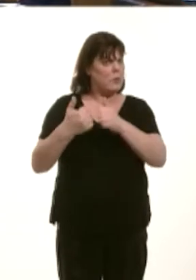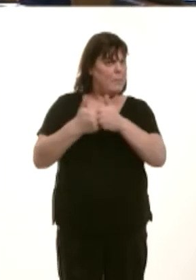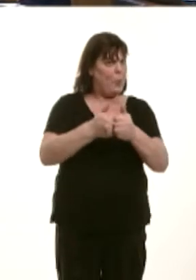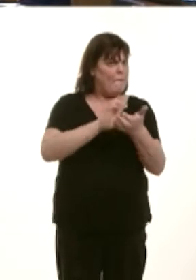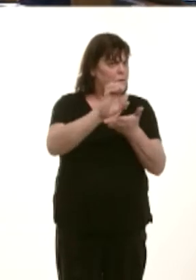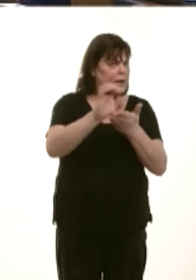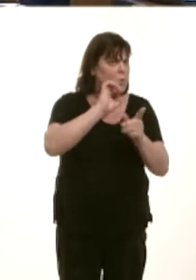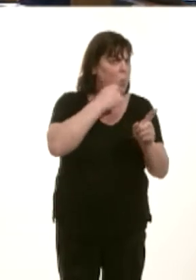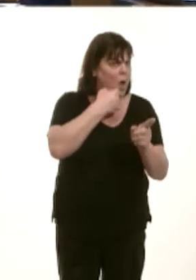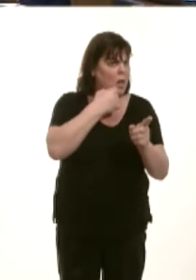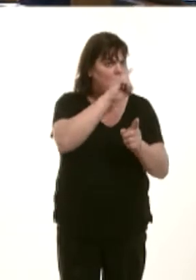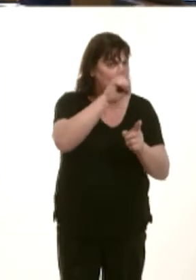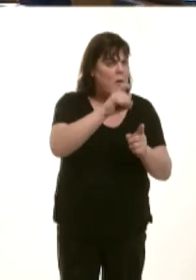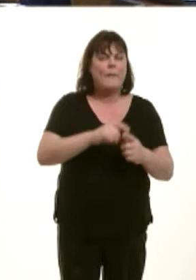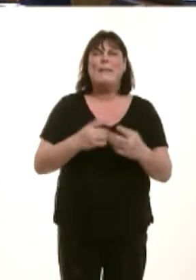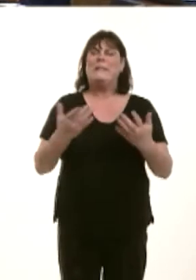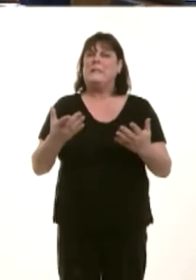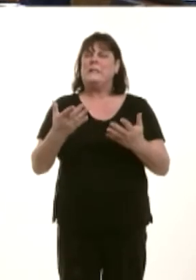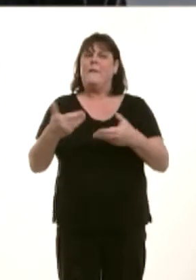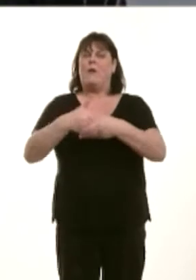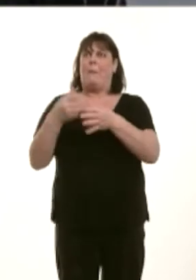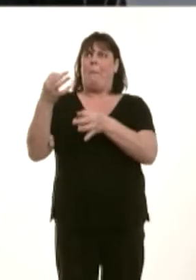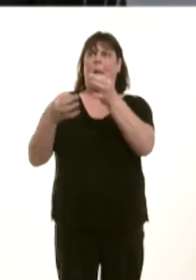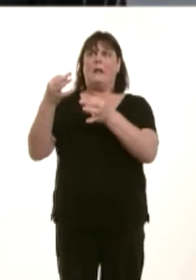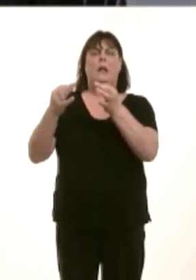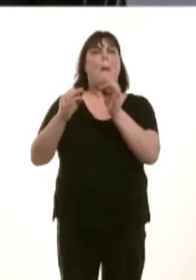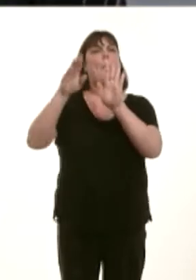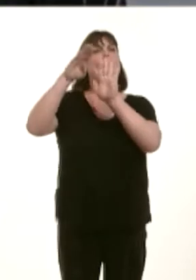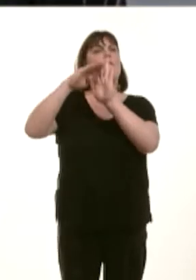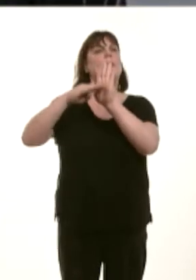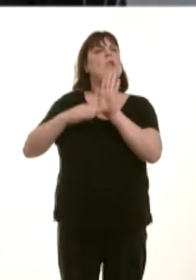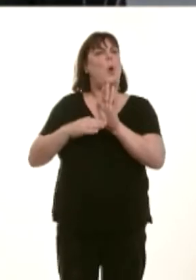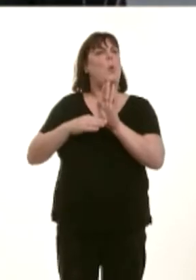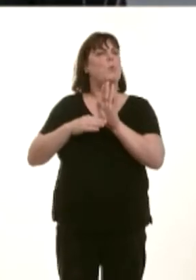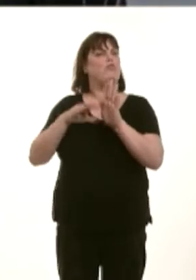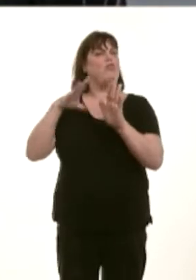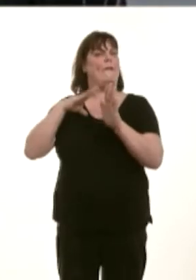Carwyn Jones: Well, that is something for the party manifestos—I’m sure of that. There is a Bill before the Assembly this afternoon.